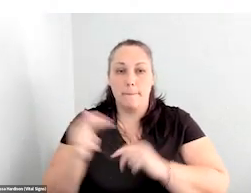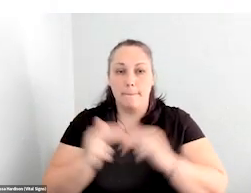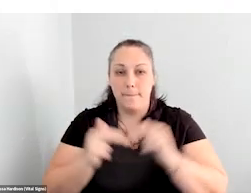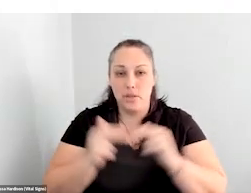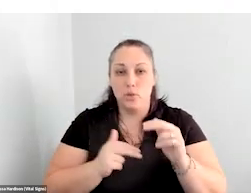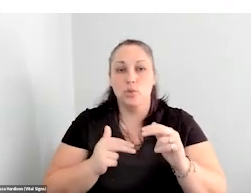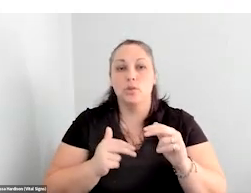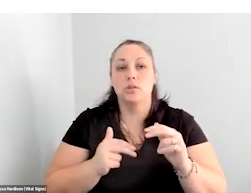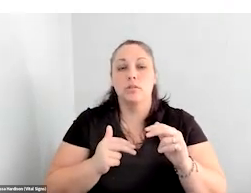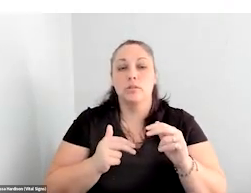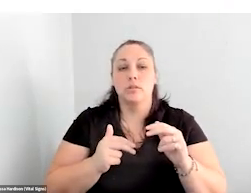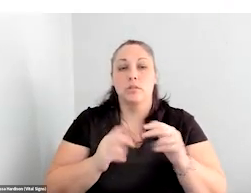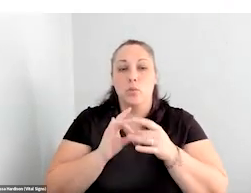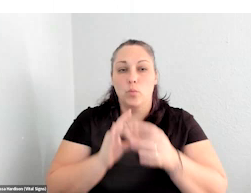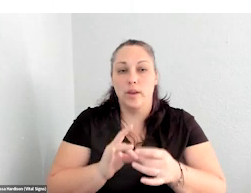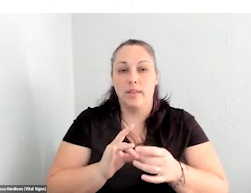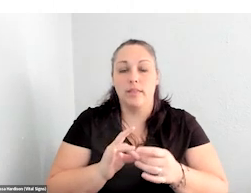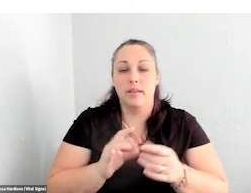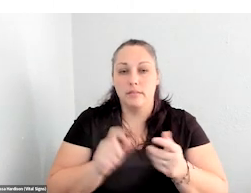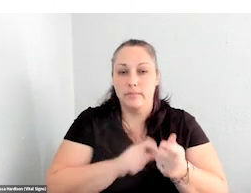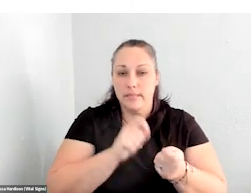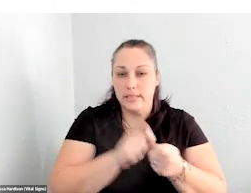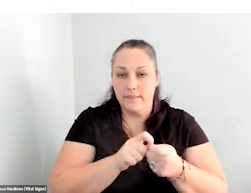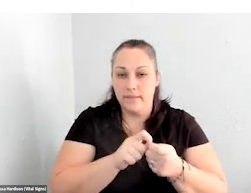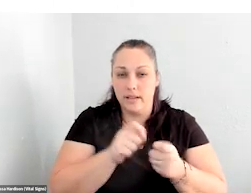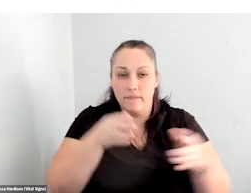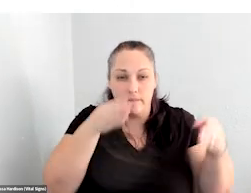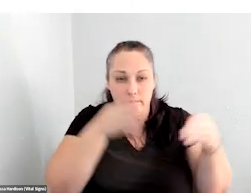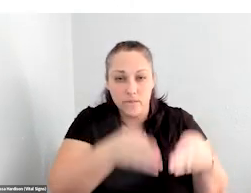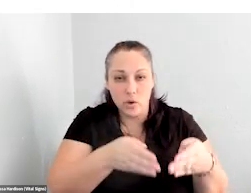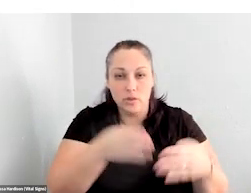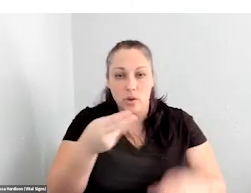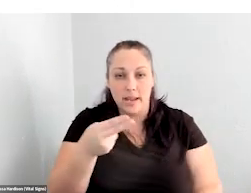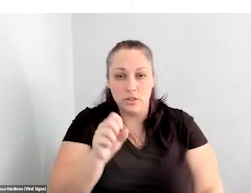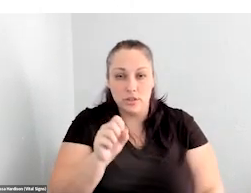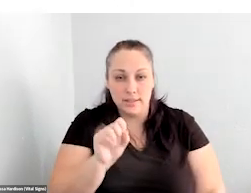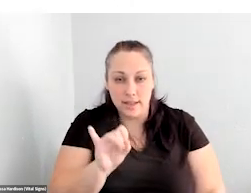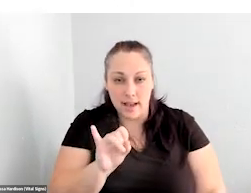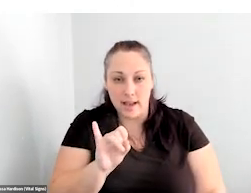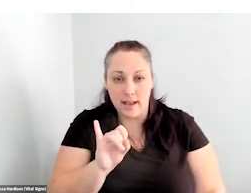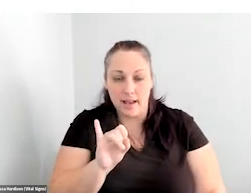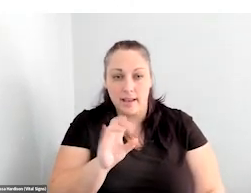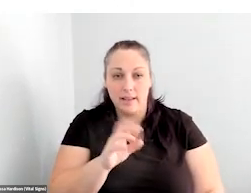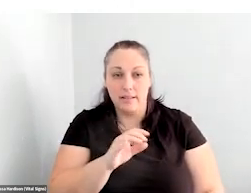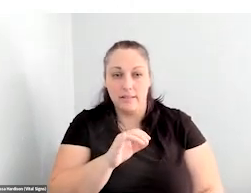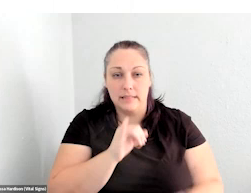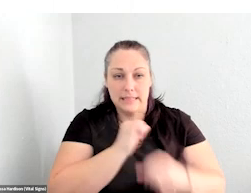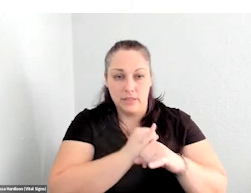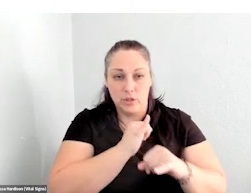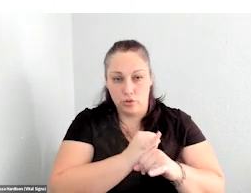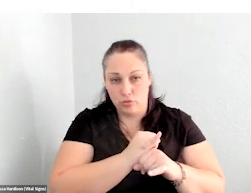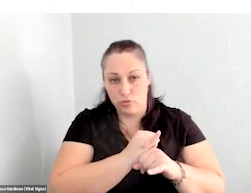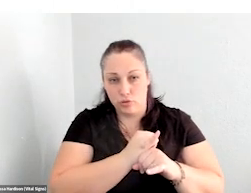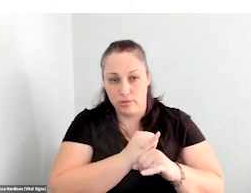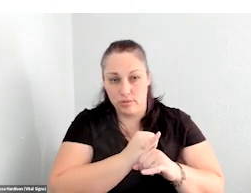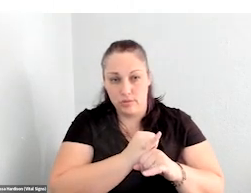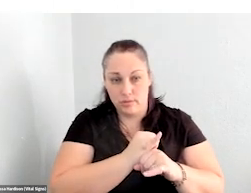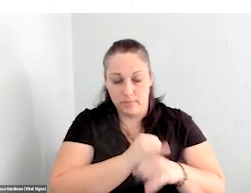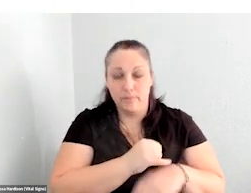with specific focus on HSI institutions to help again with building capacity.